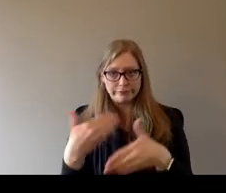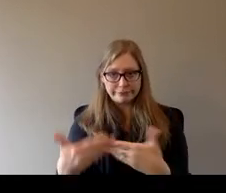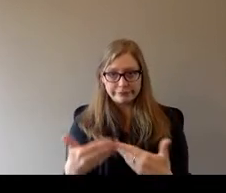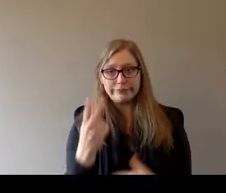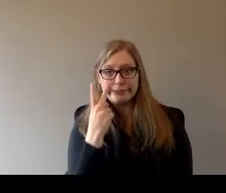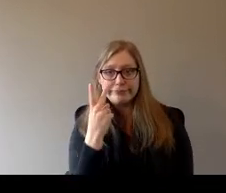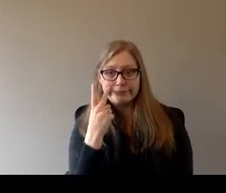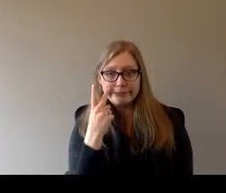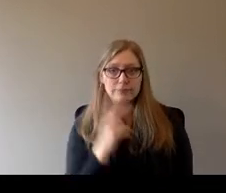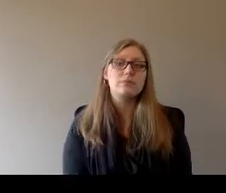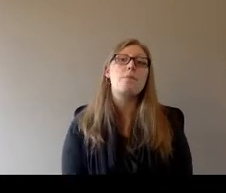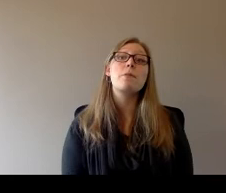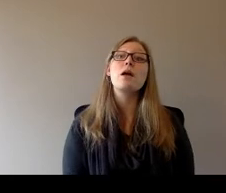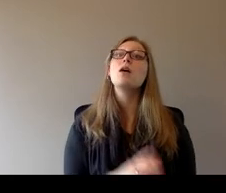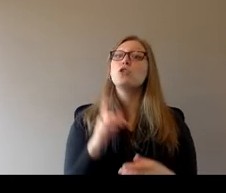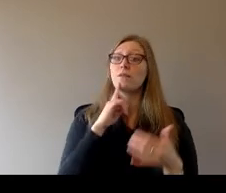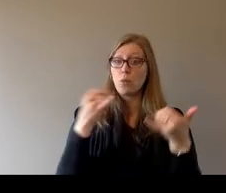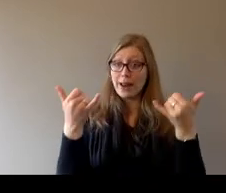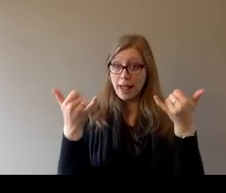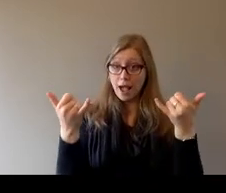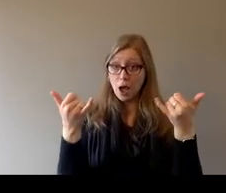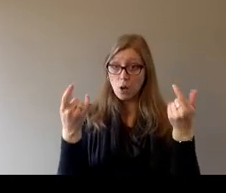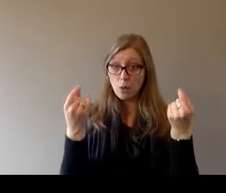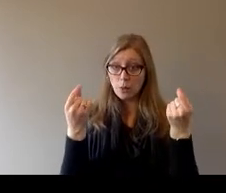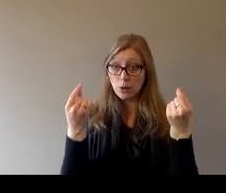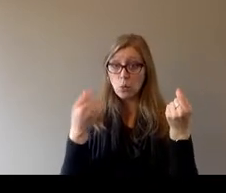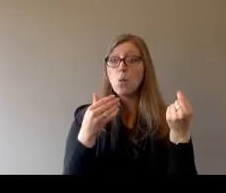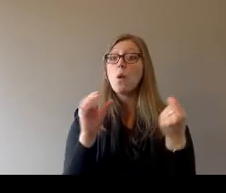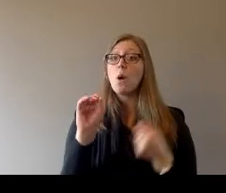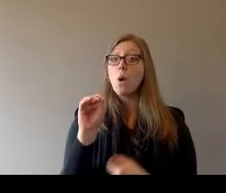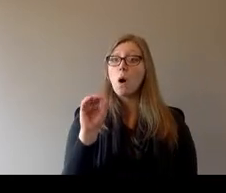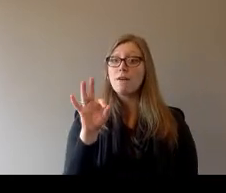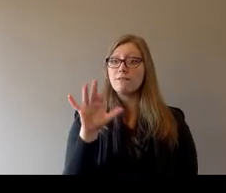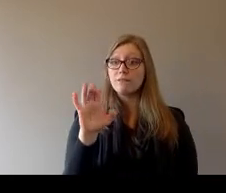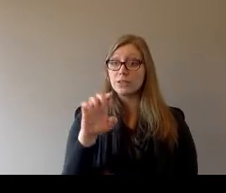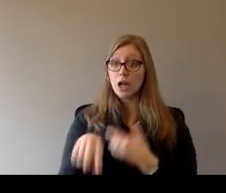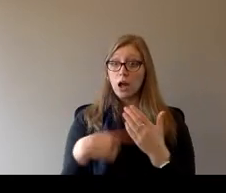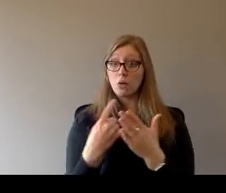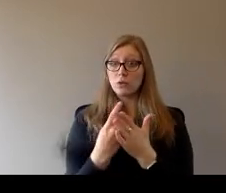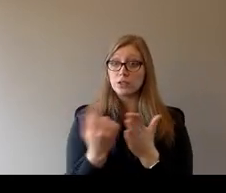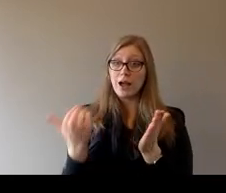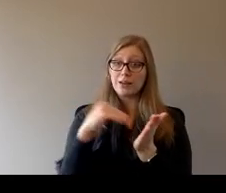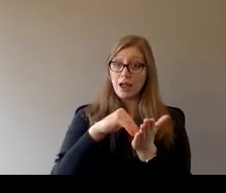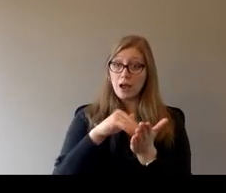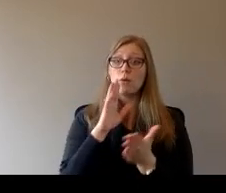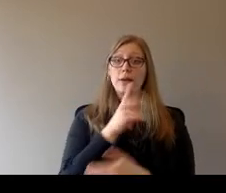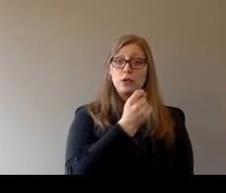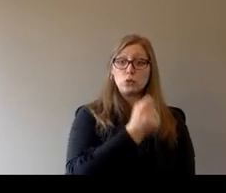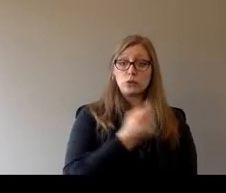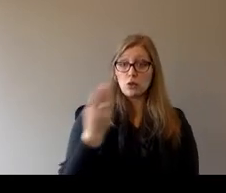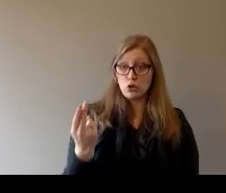So for the time being, my office hours are again, going to be Tuesdays and Thursdays.